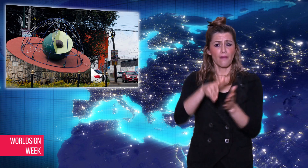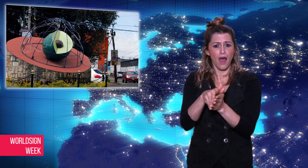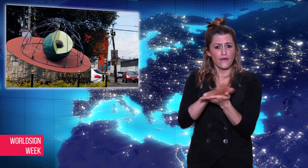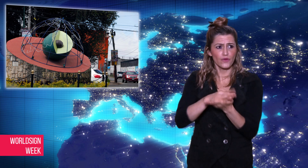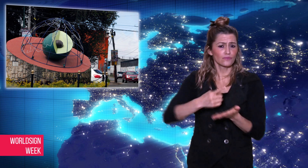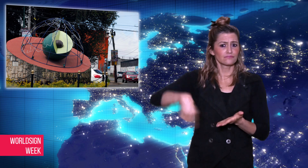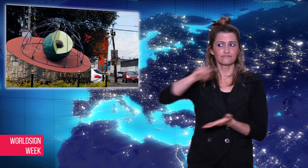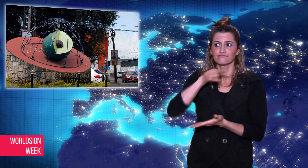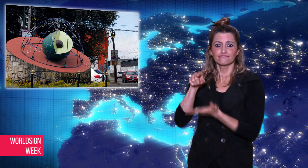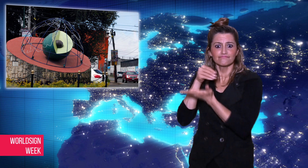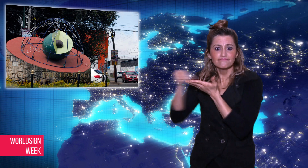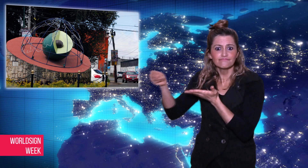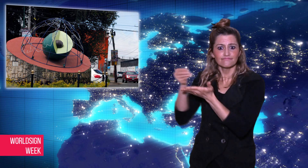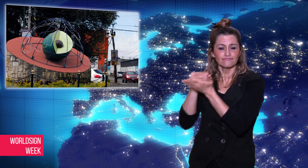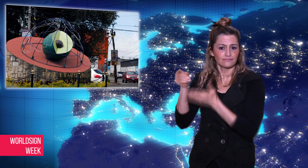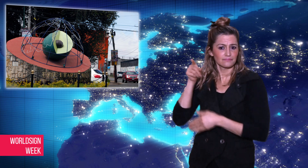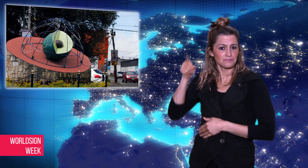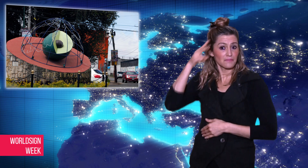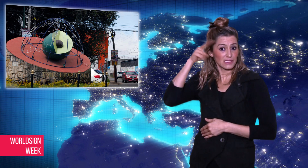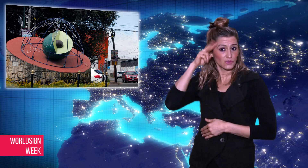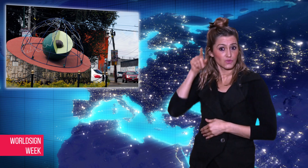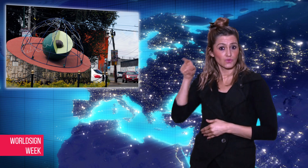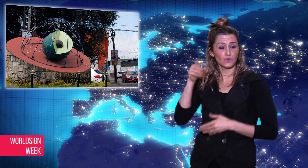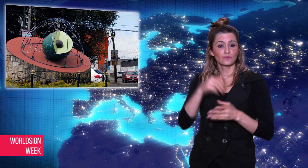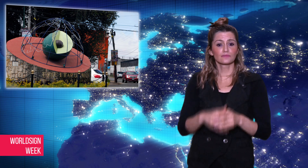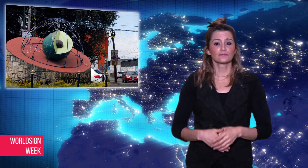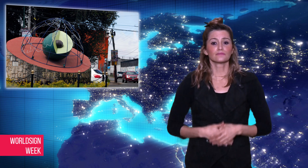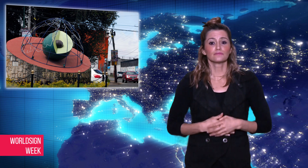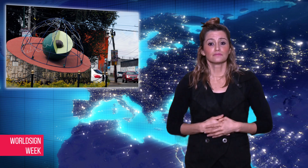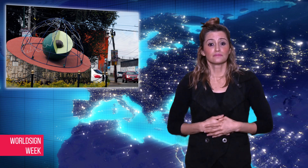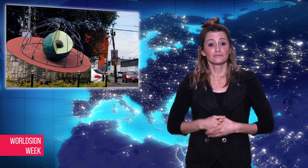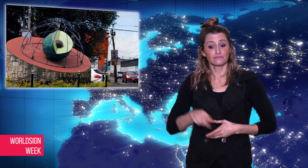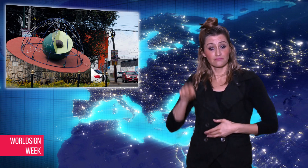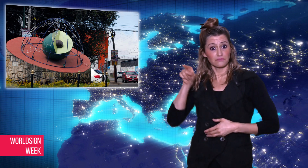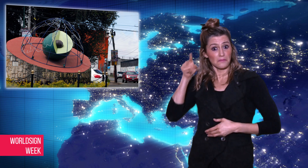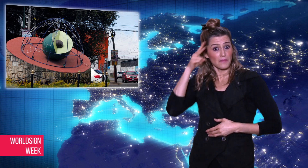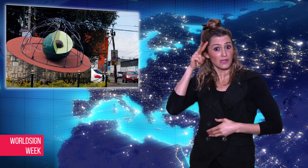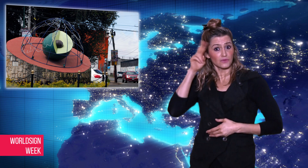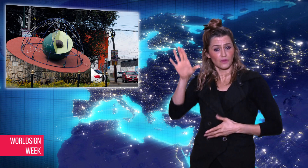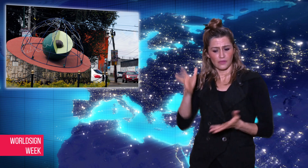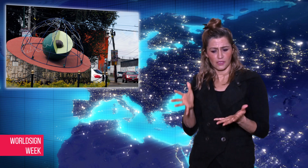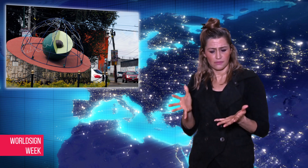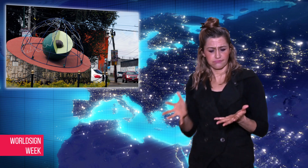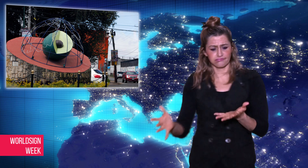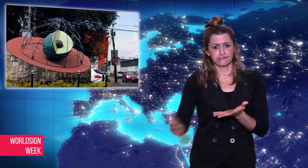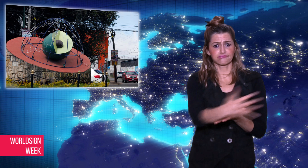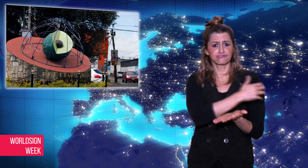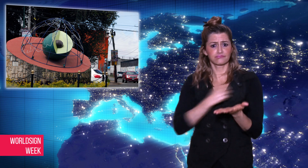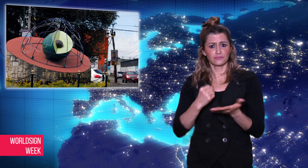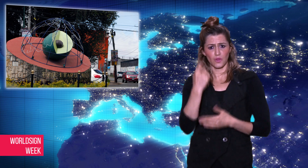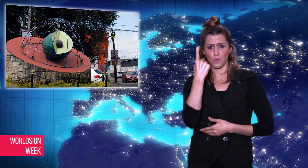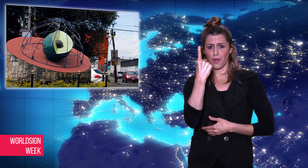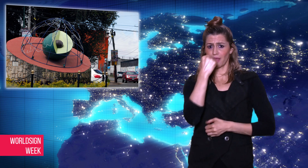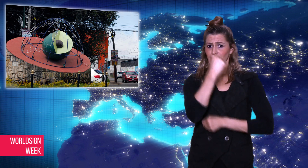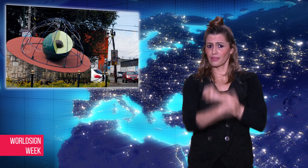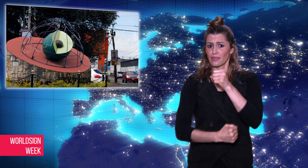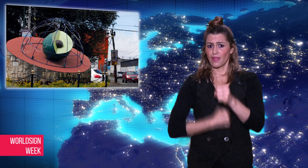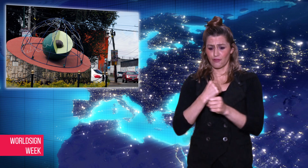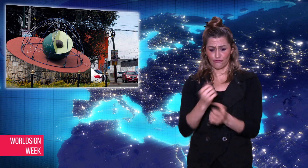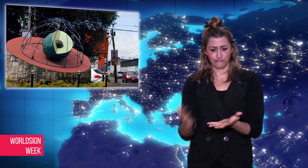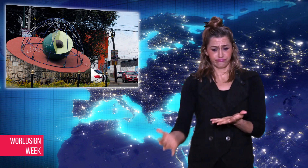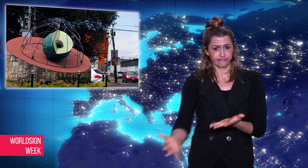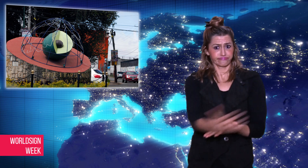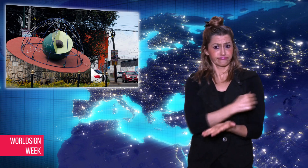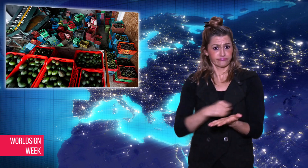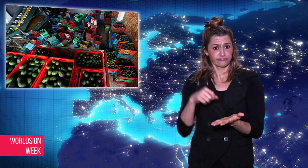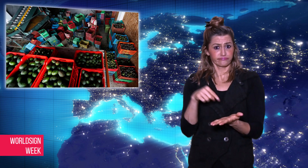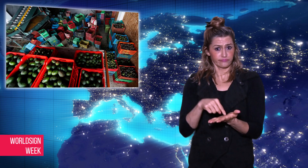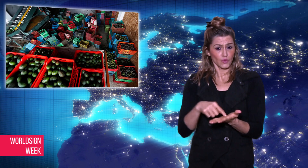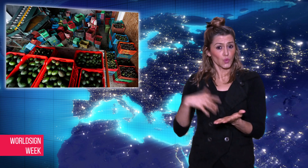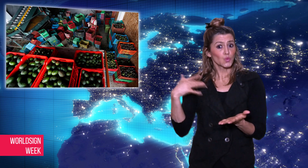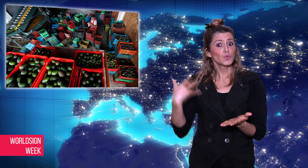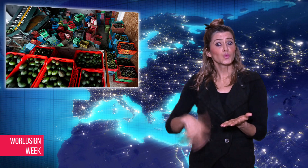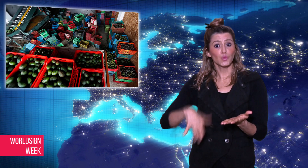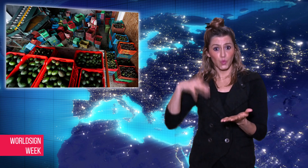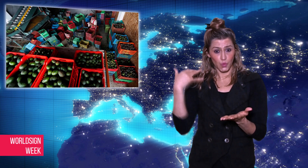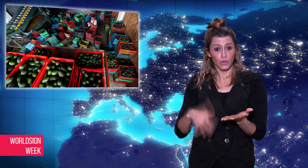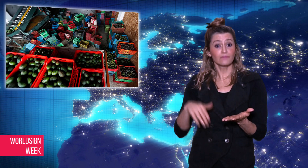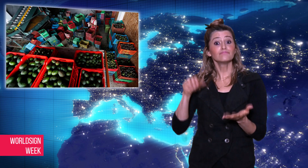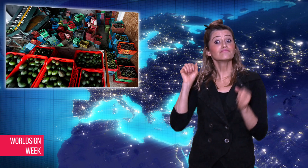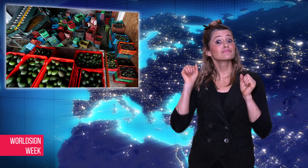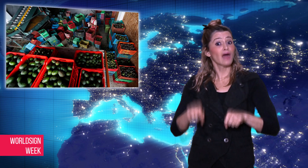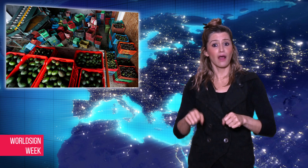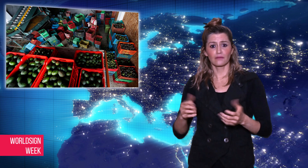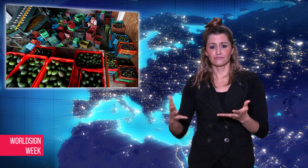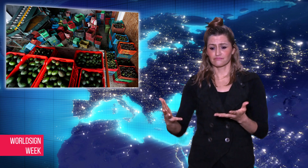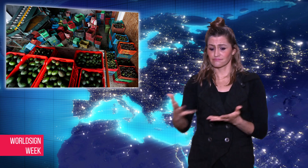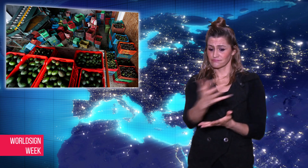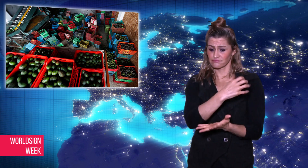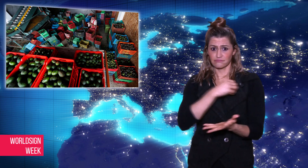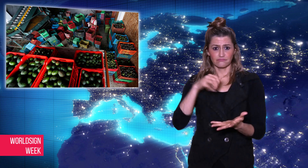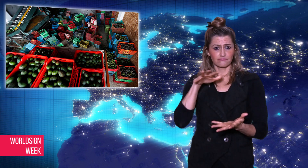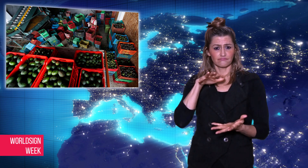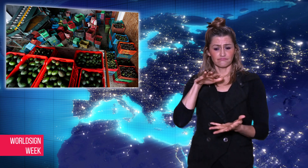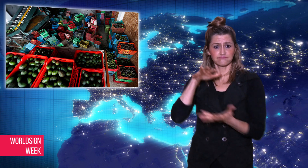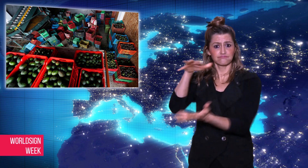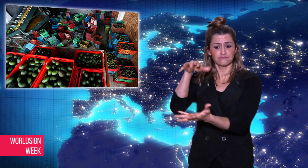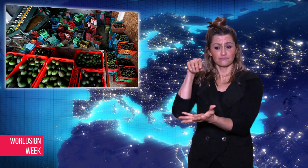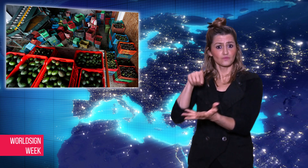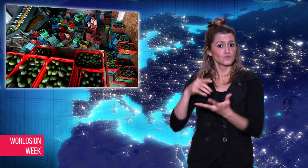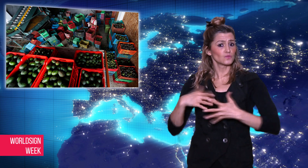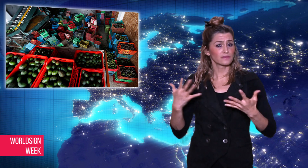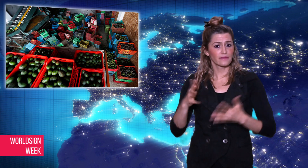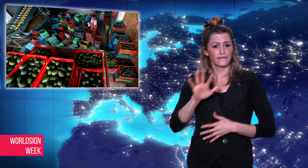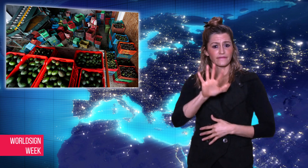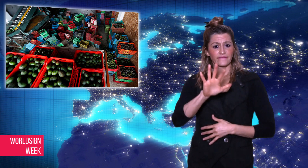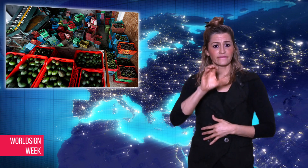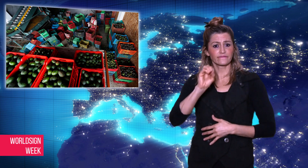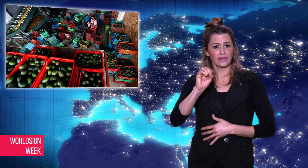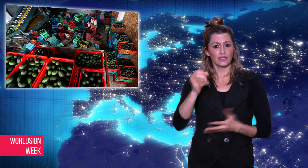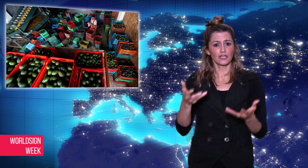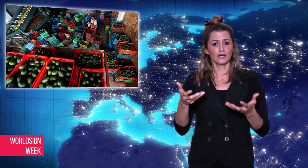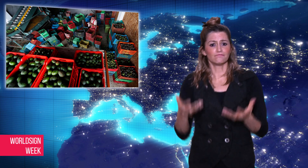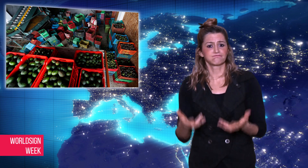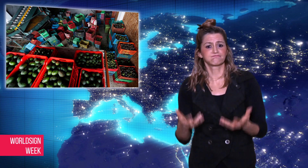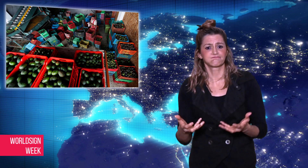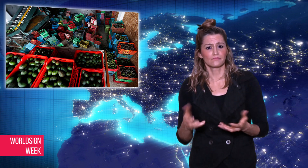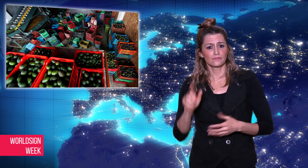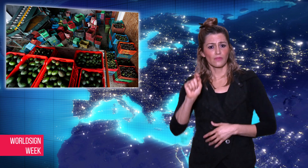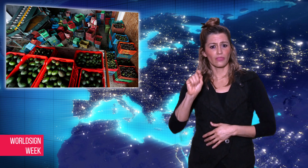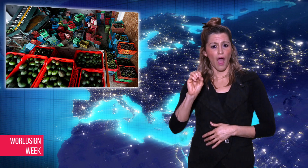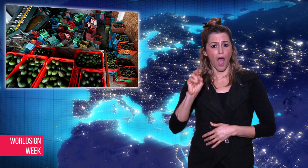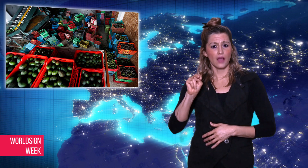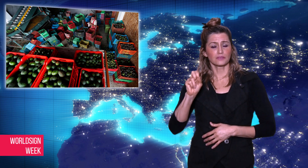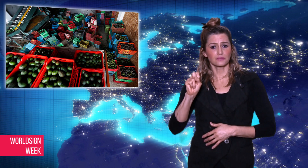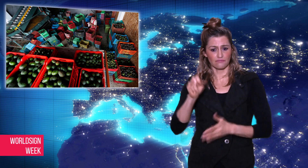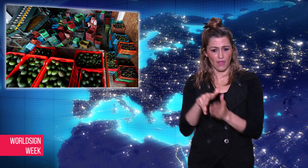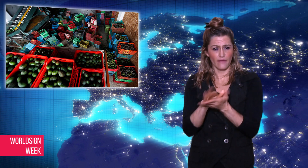In a productive harvesting year, 50 tons of avocados